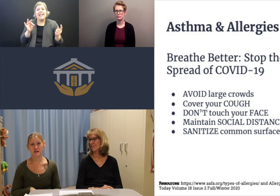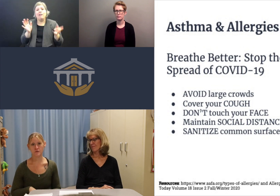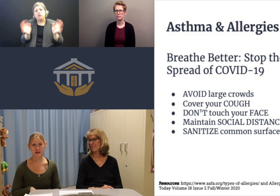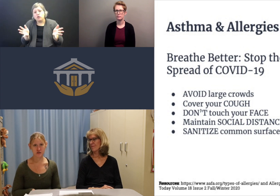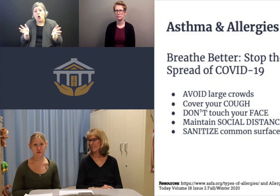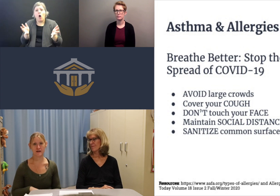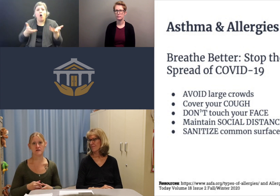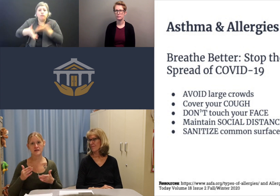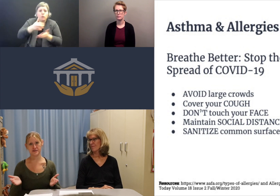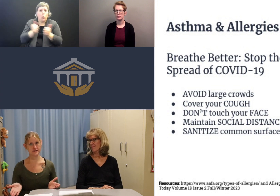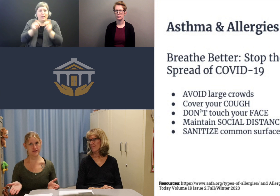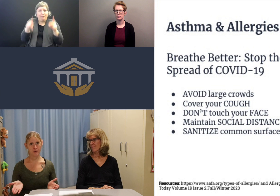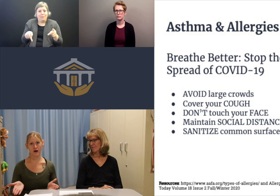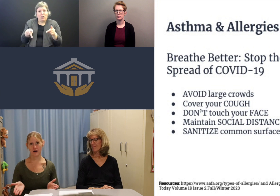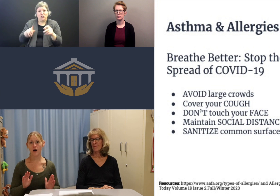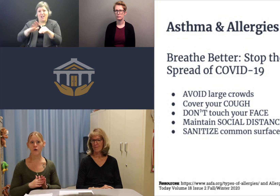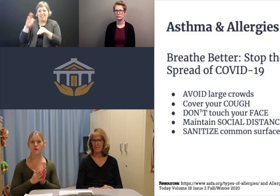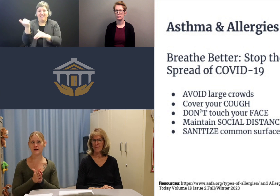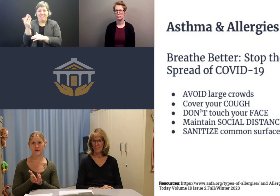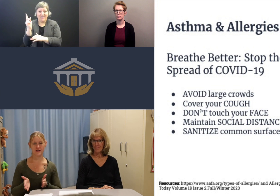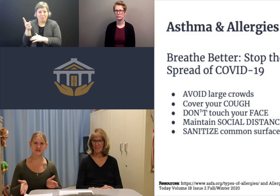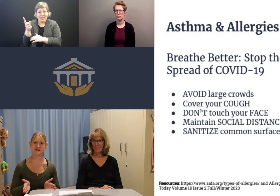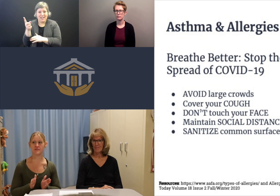you want to ensure that you're at least six feet apart or if you're next to somebody,